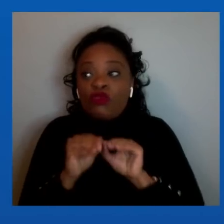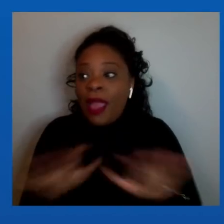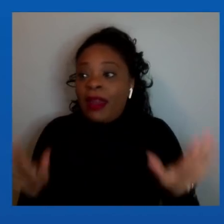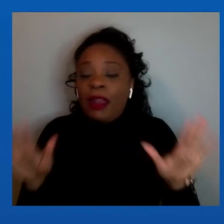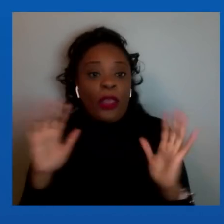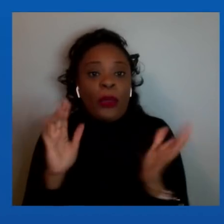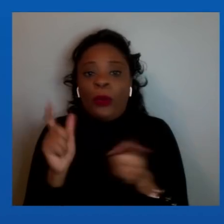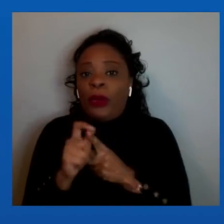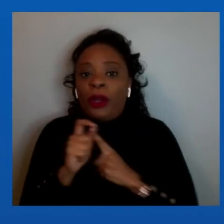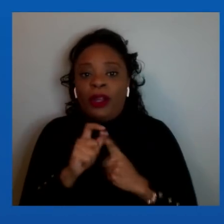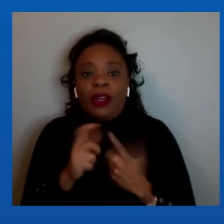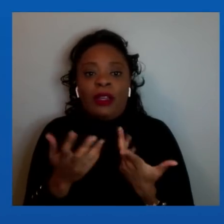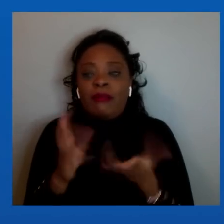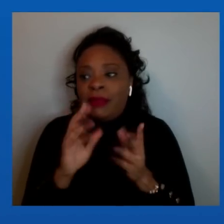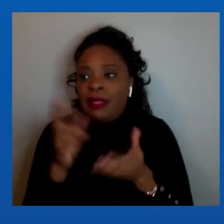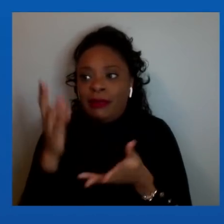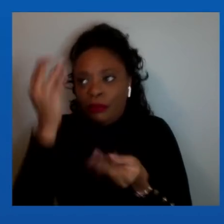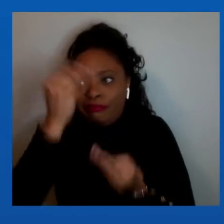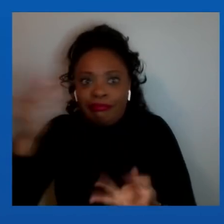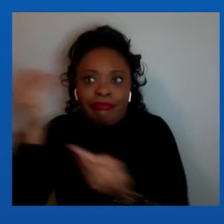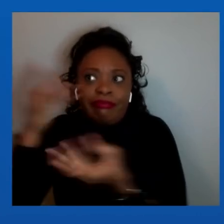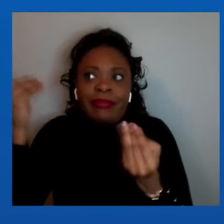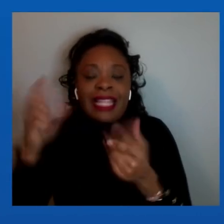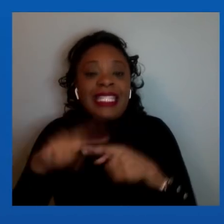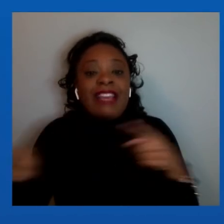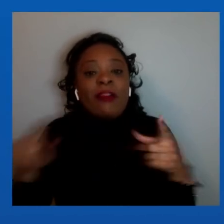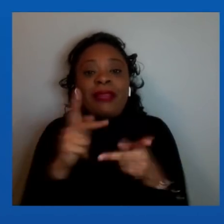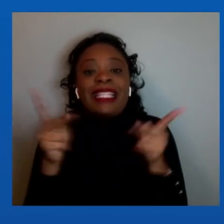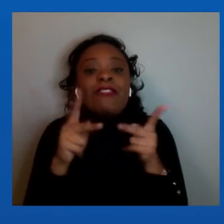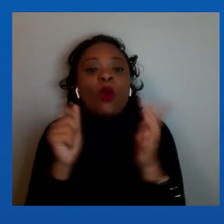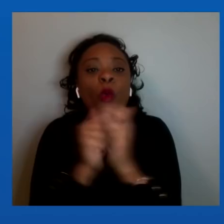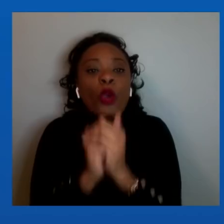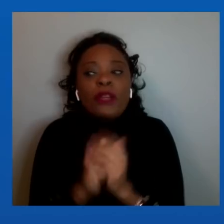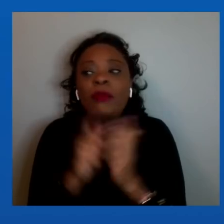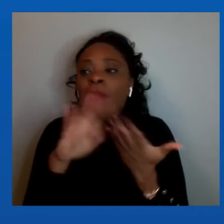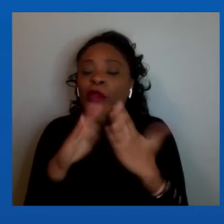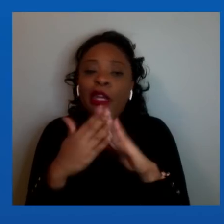We need community groups to get people the help they need to file their taxes.